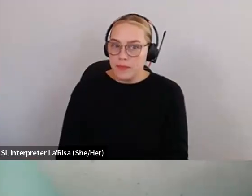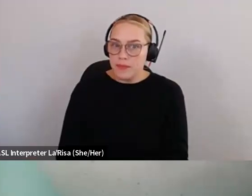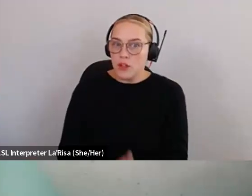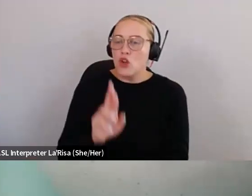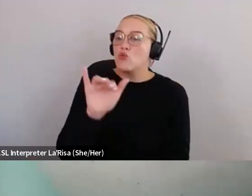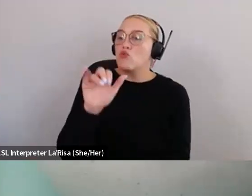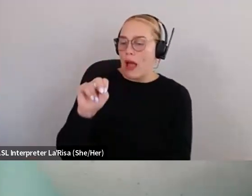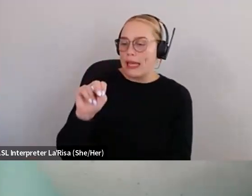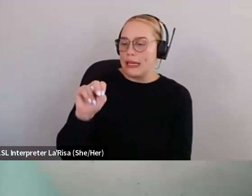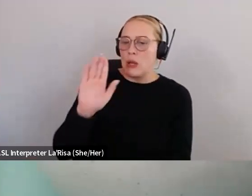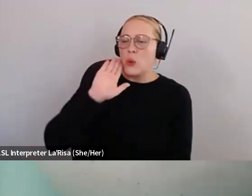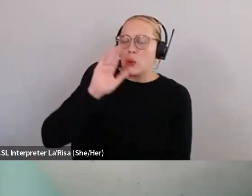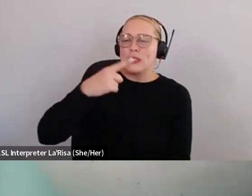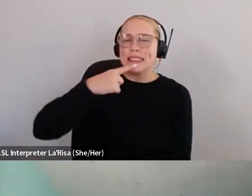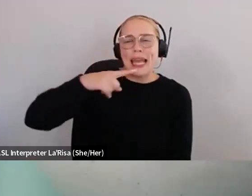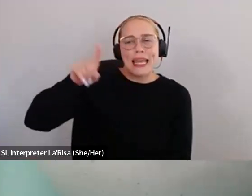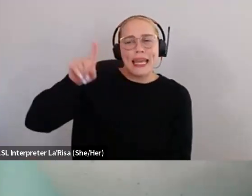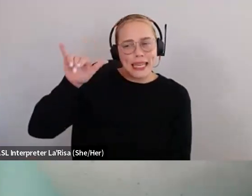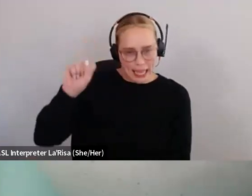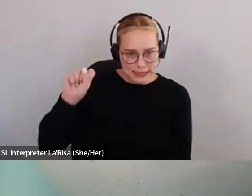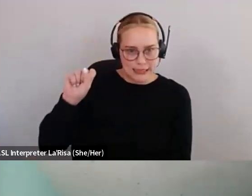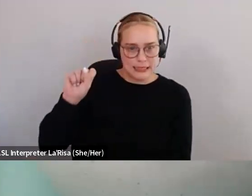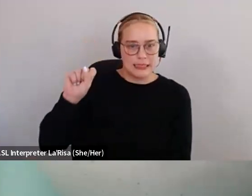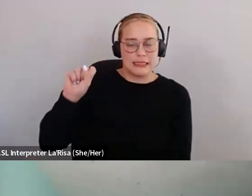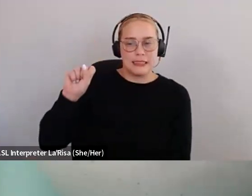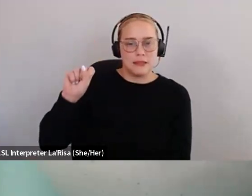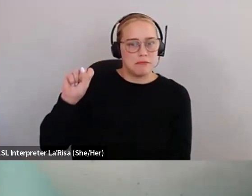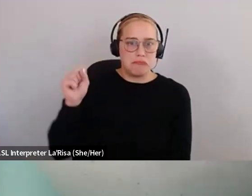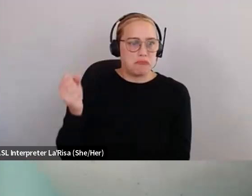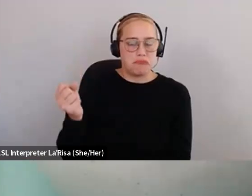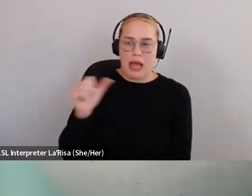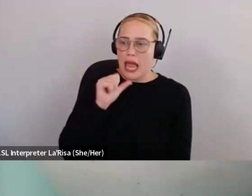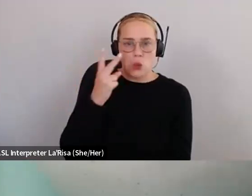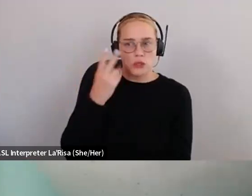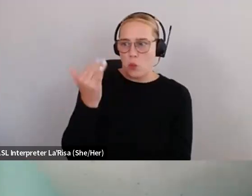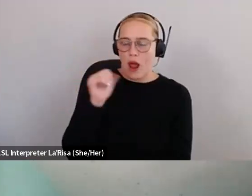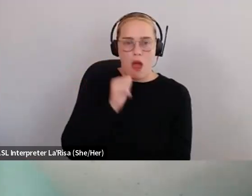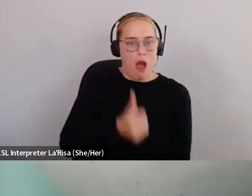can perform the essential functions of the job? Ryan, I see your hand.